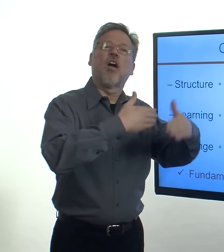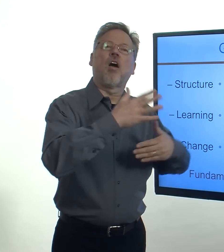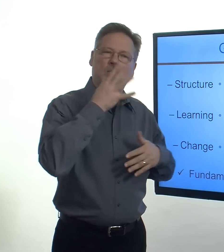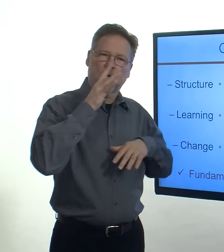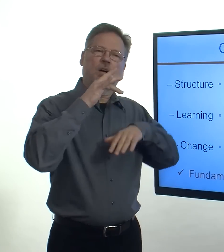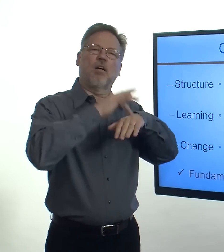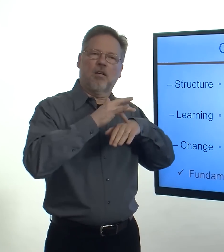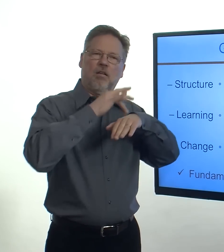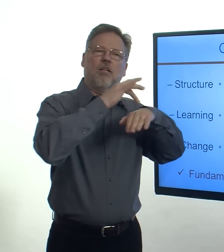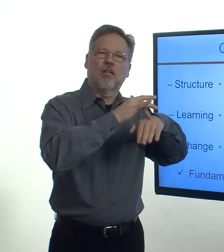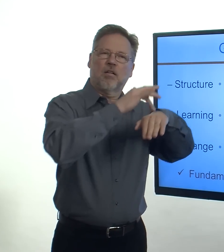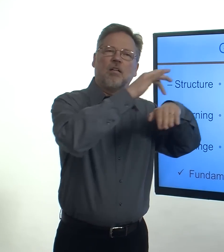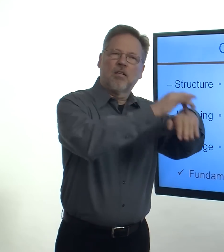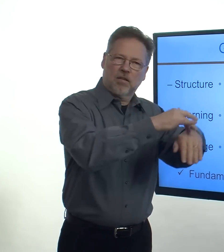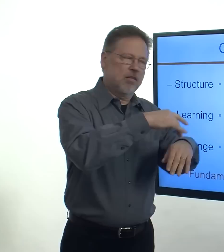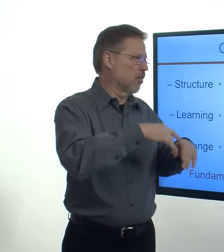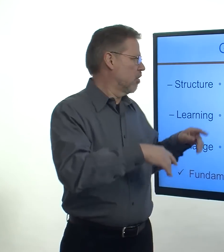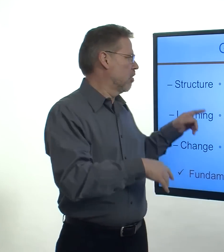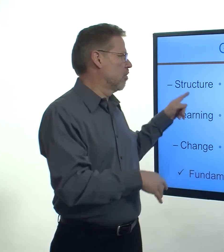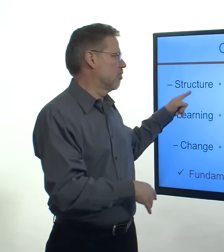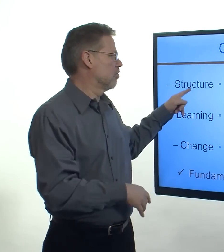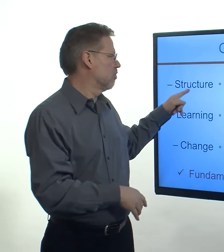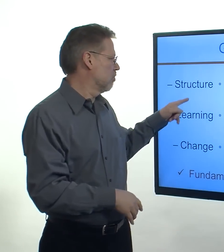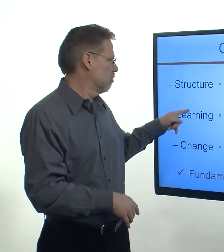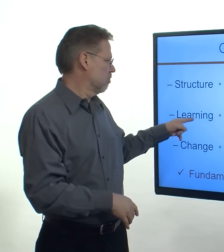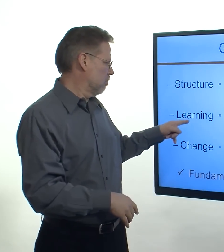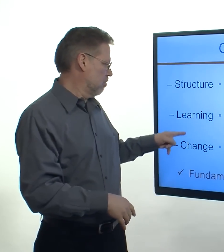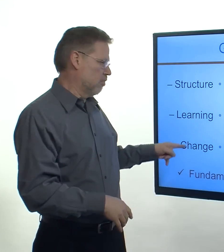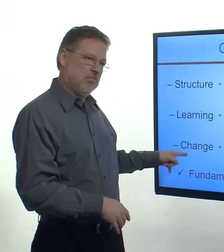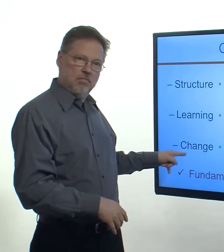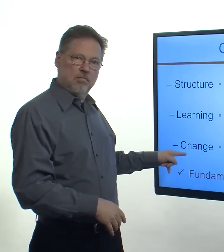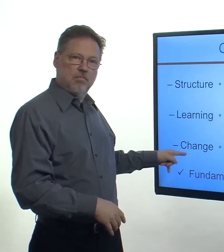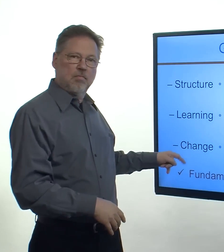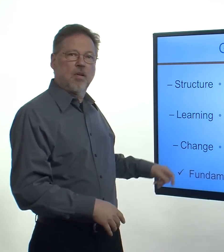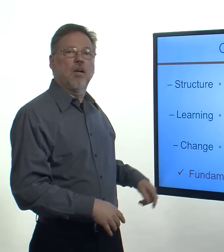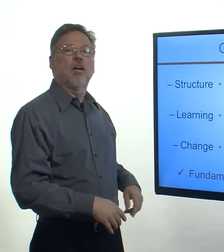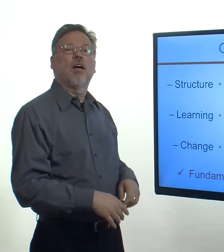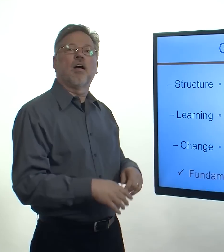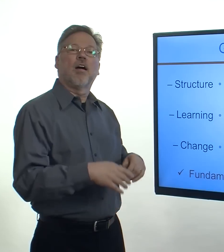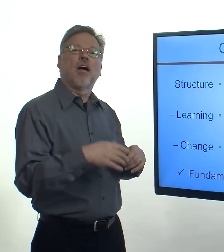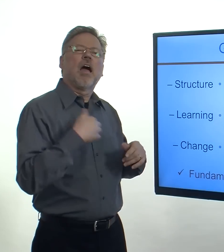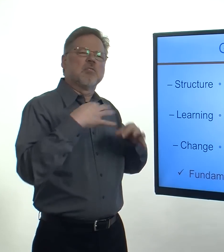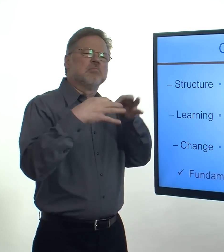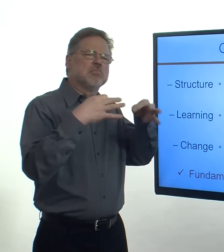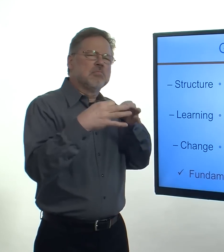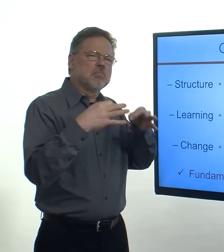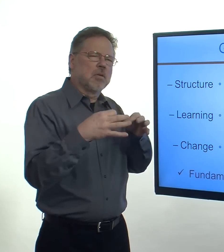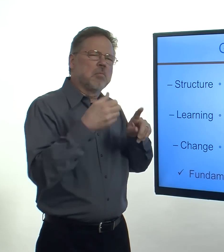you see that as the class progresses, we’ll cover each of these topics. I’ll briefly